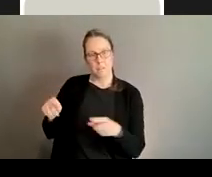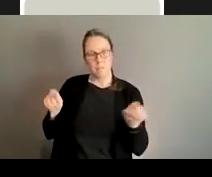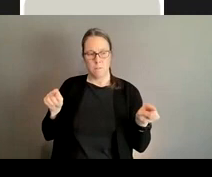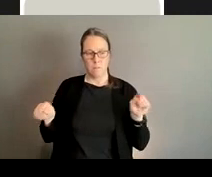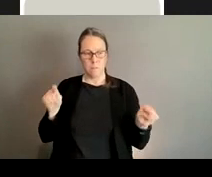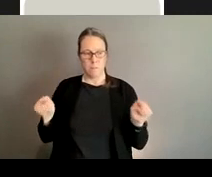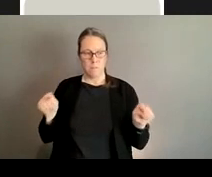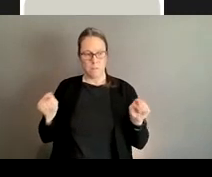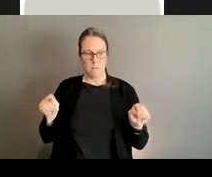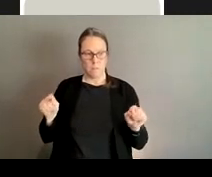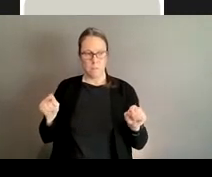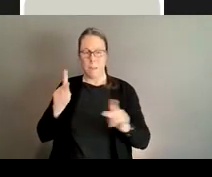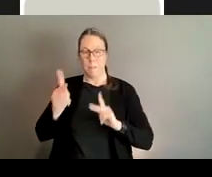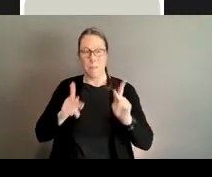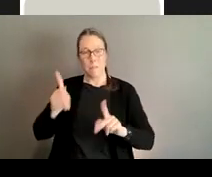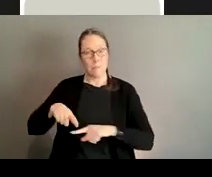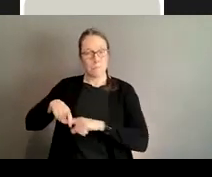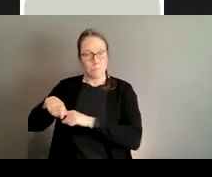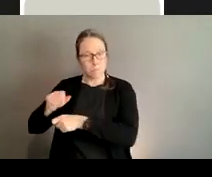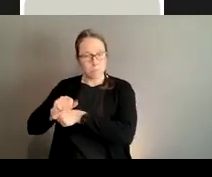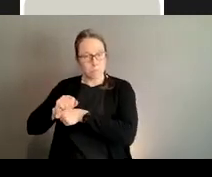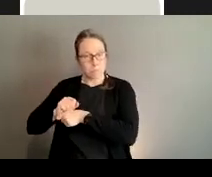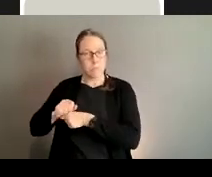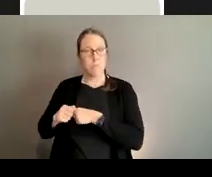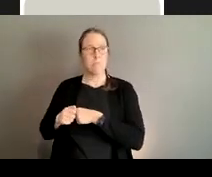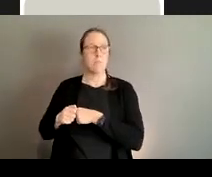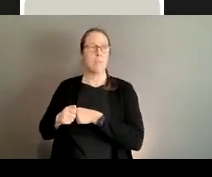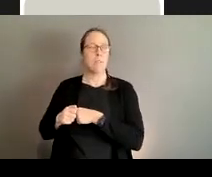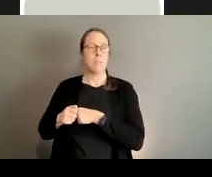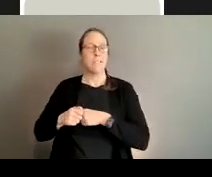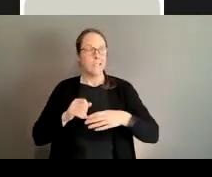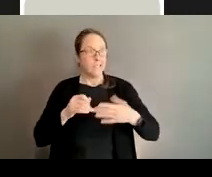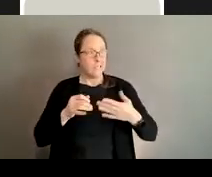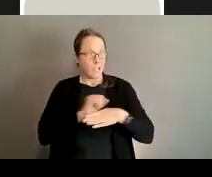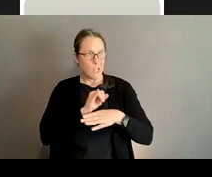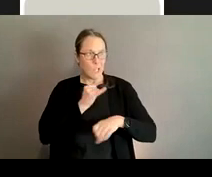People have been furloughed. Institutions are in tight spots. And so on and so on and